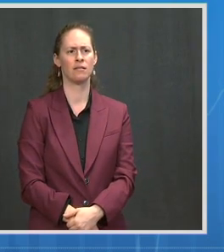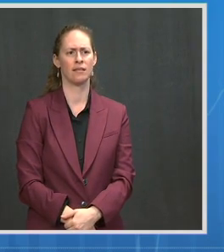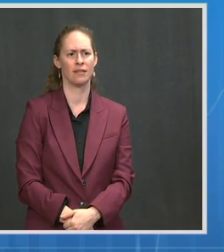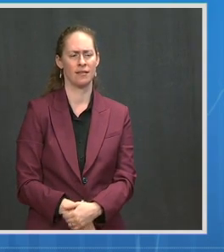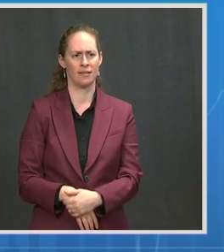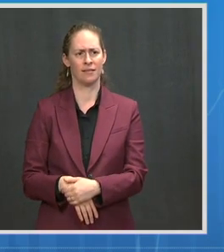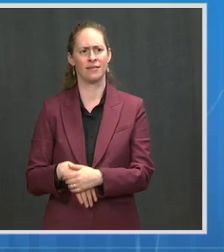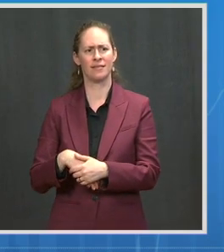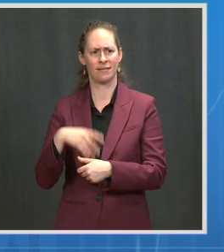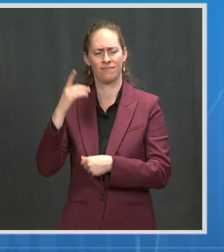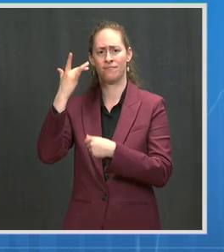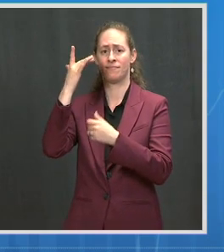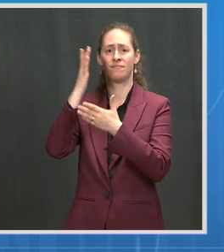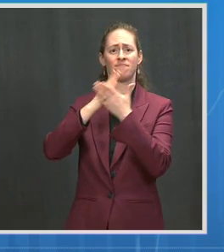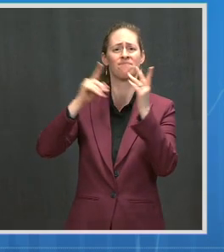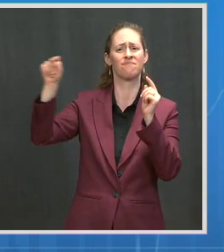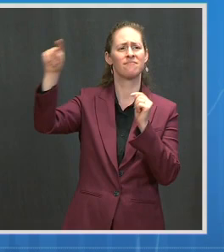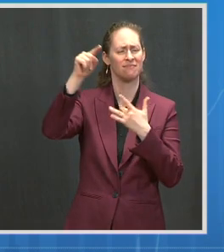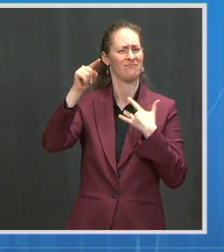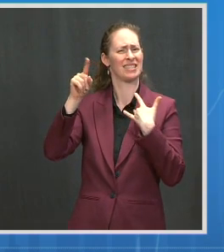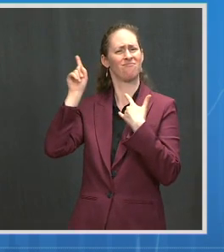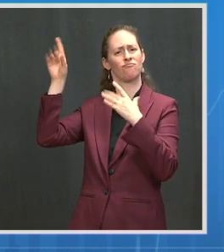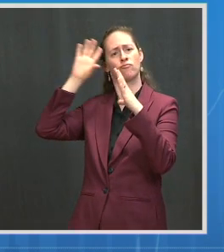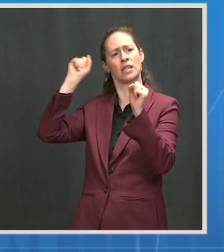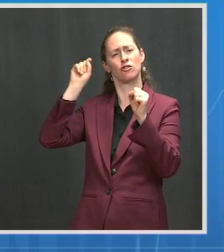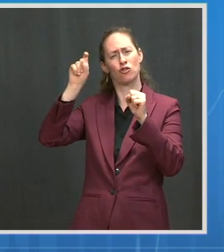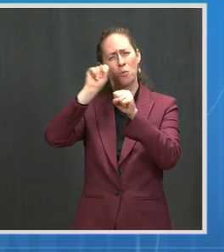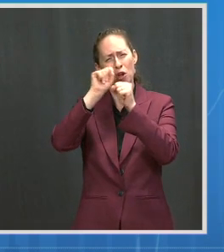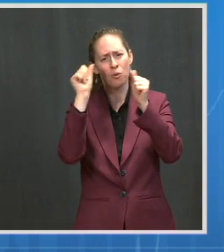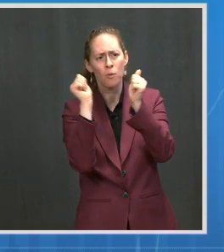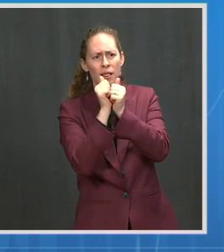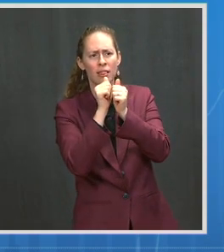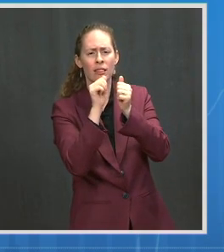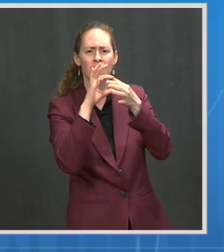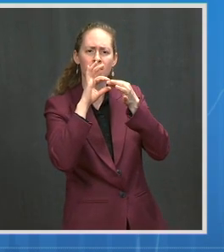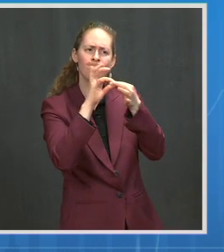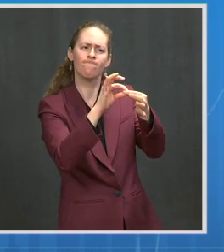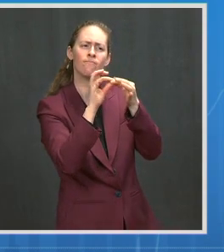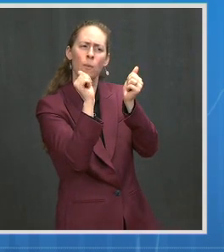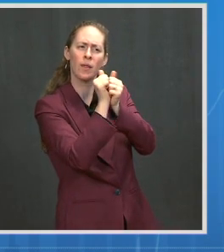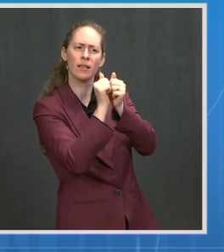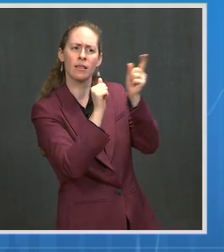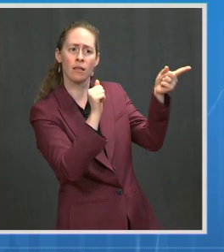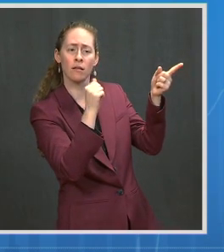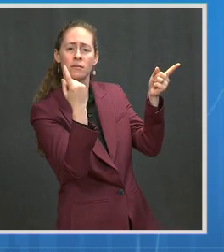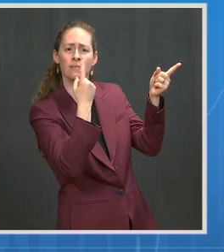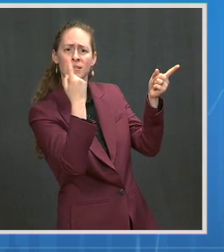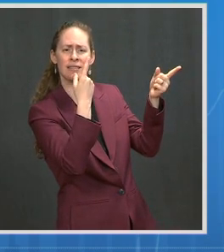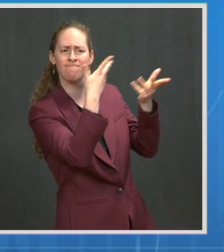to vaccine makers overseas so that other countries can stand up their manufacturing operations.